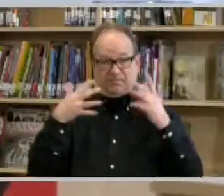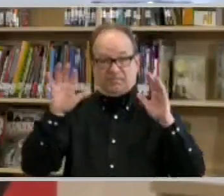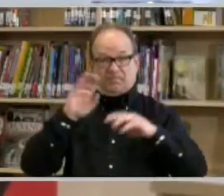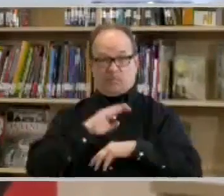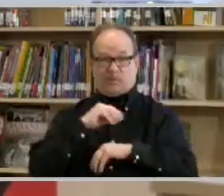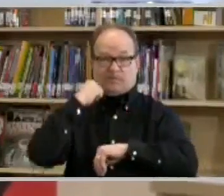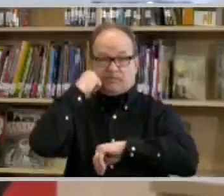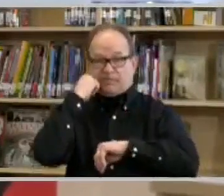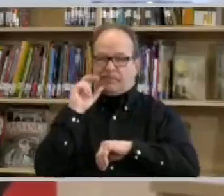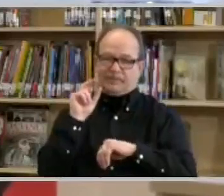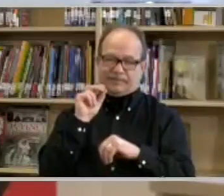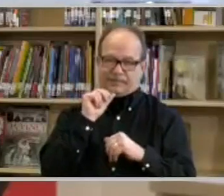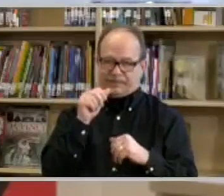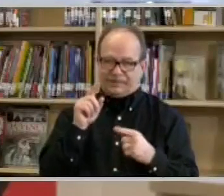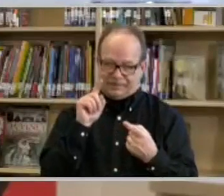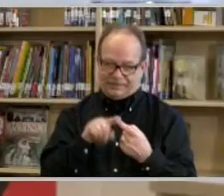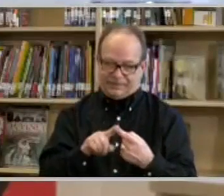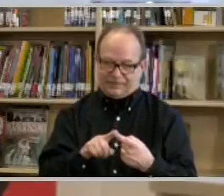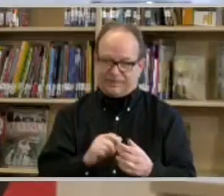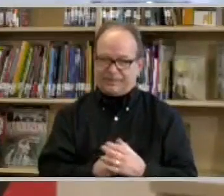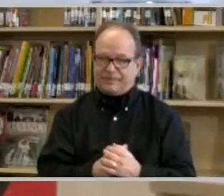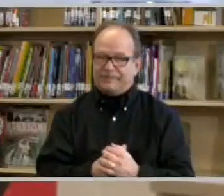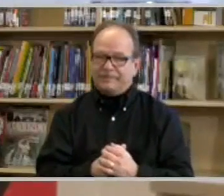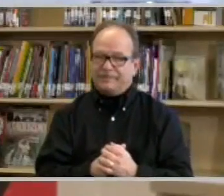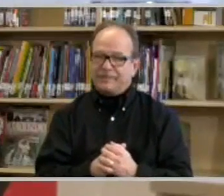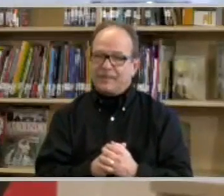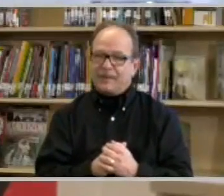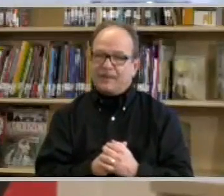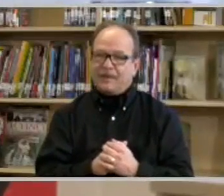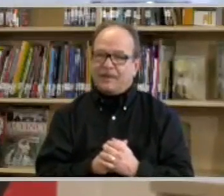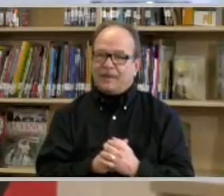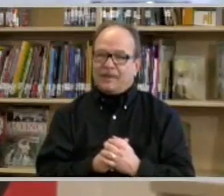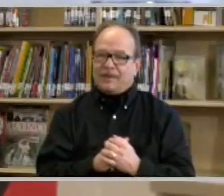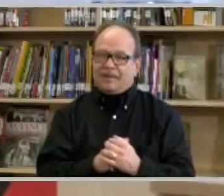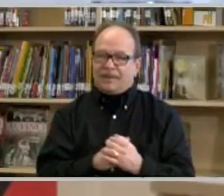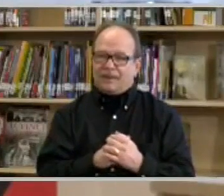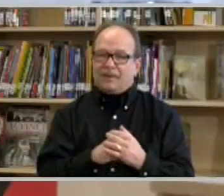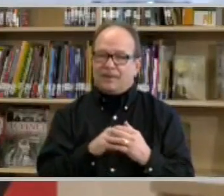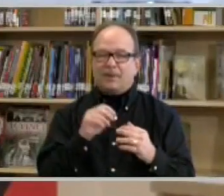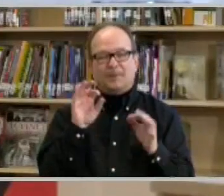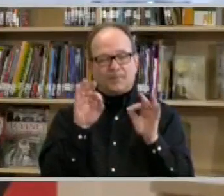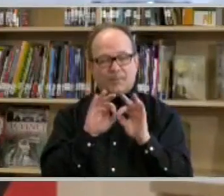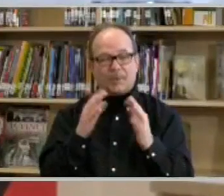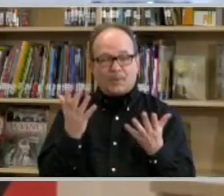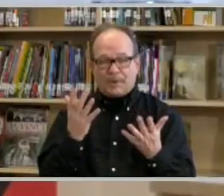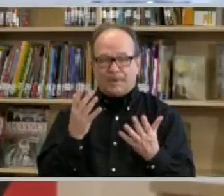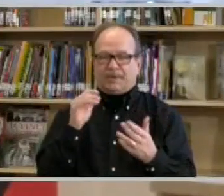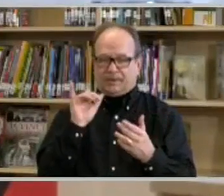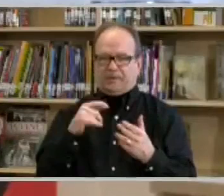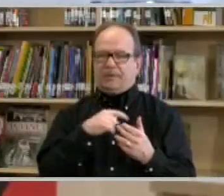US SHOULD BE SATISFIED UNTIL WE